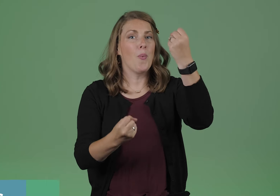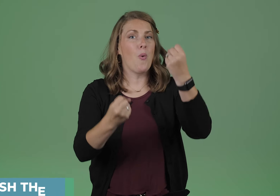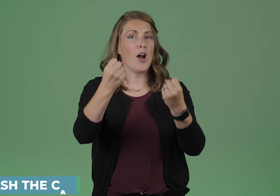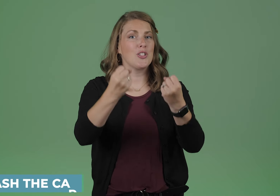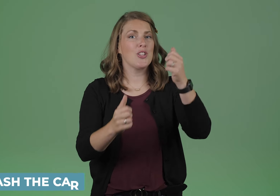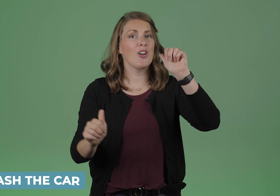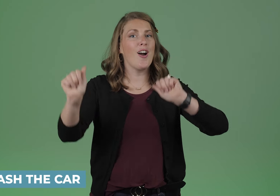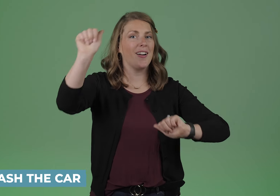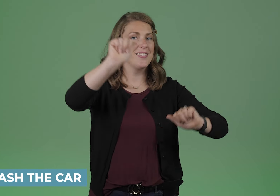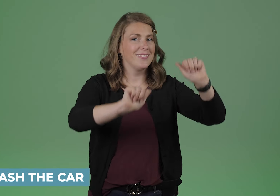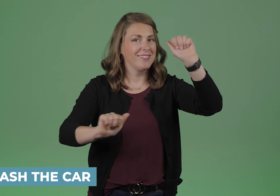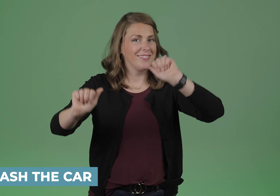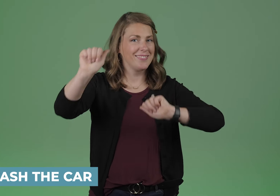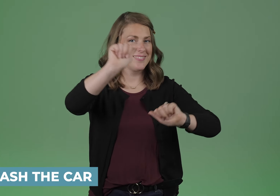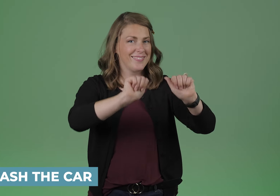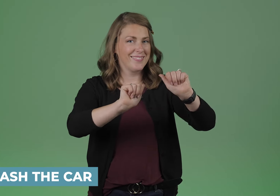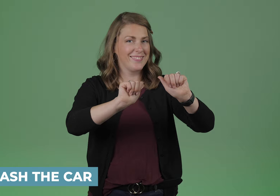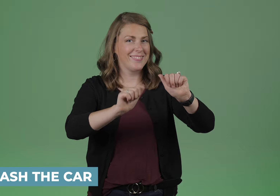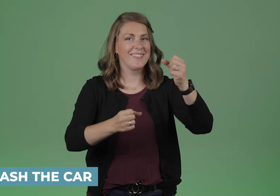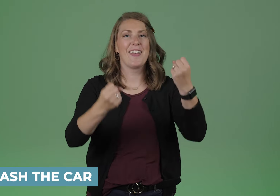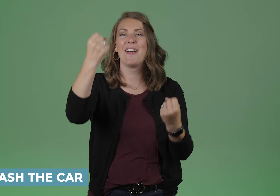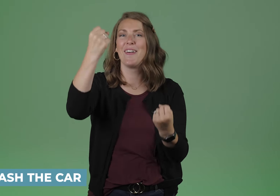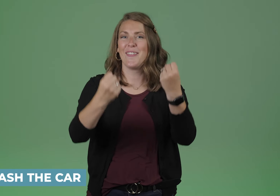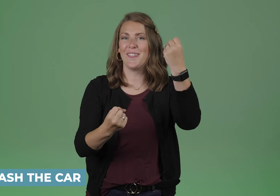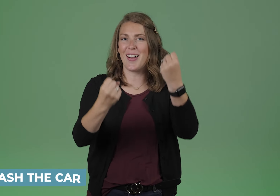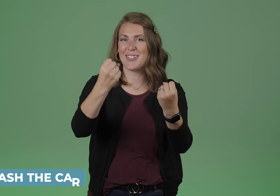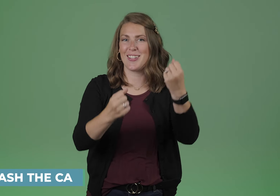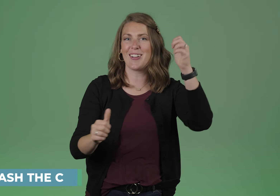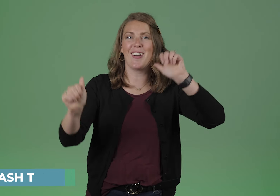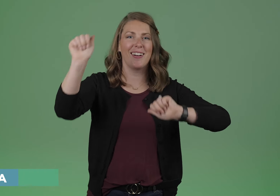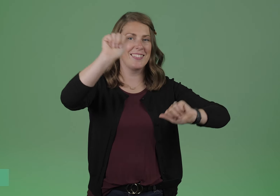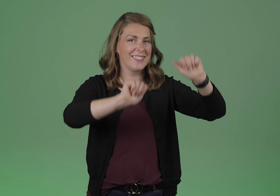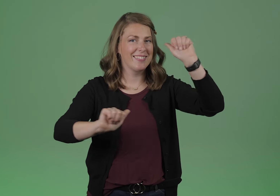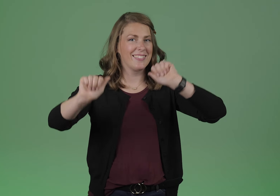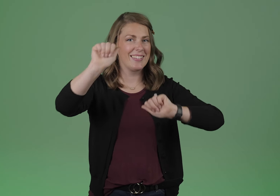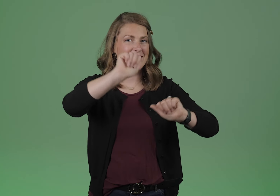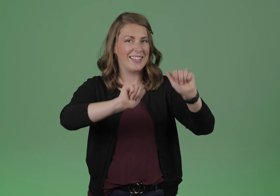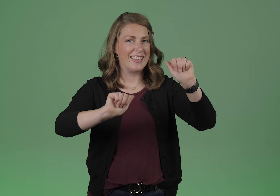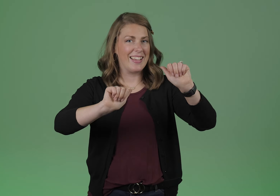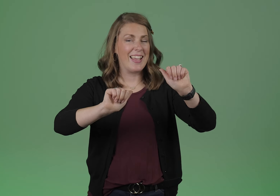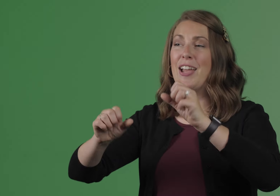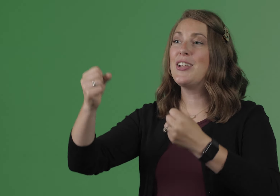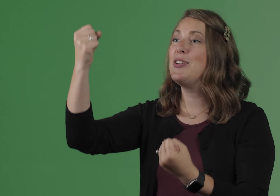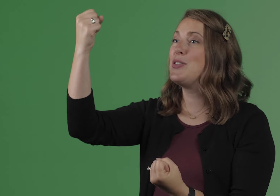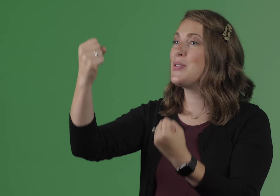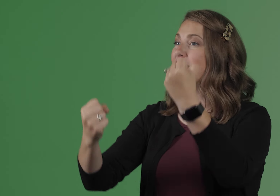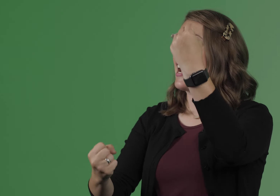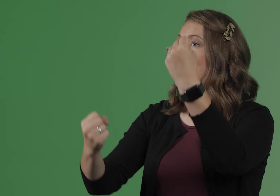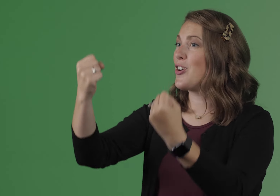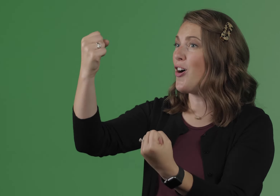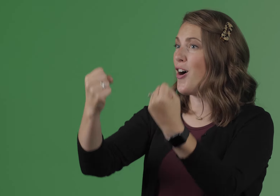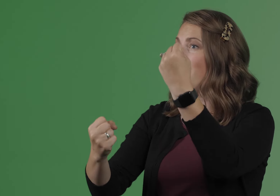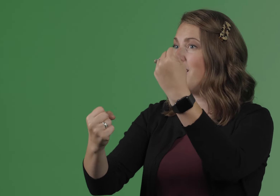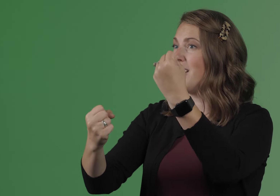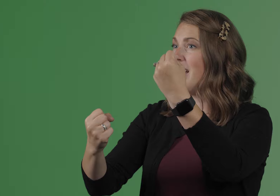Wash the car. You do the sign car